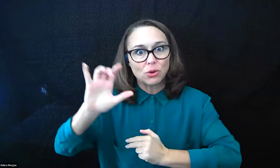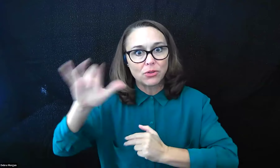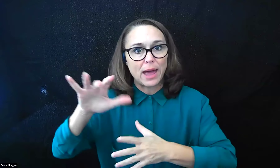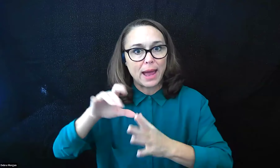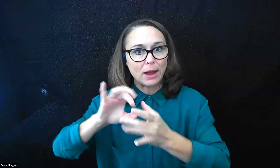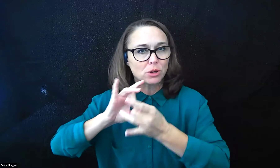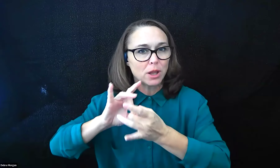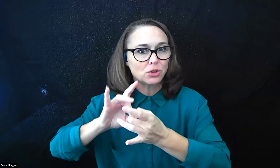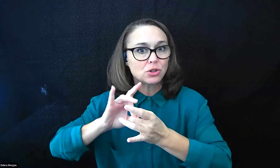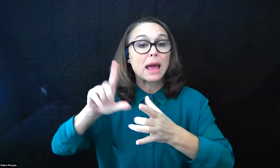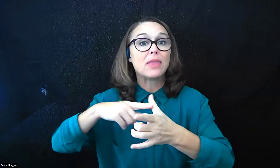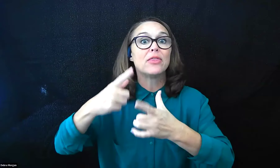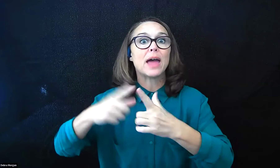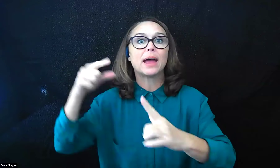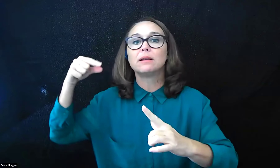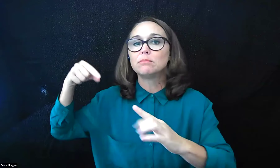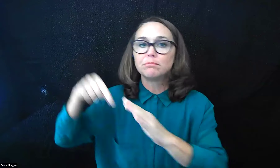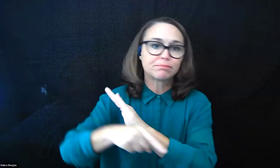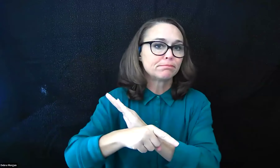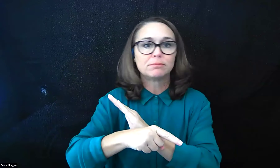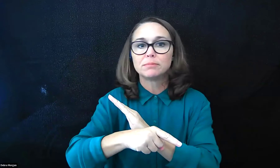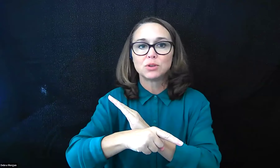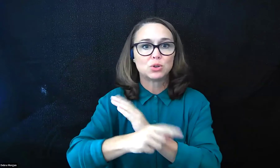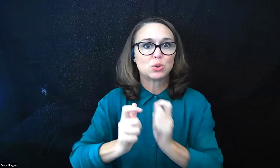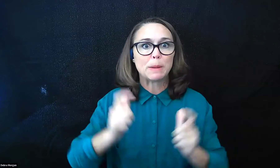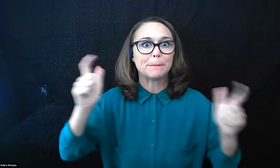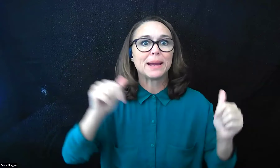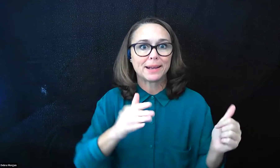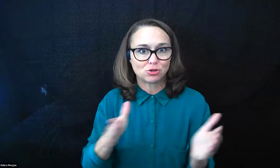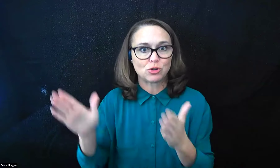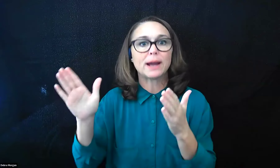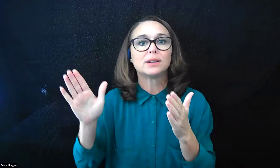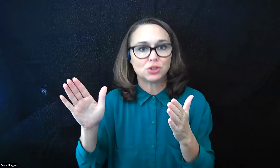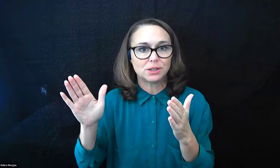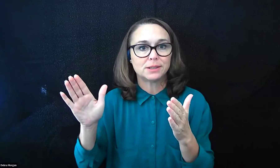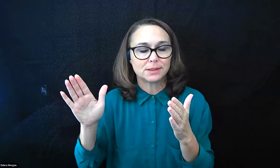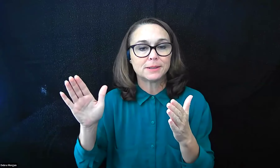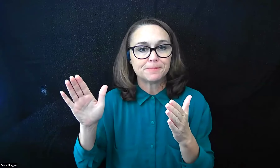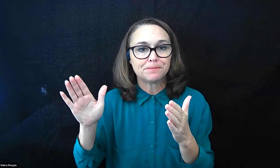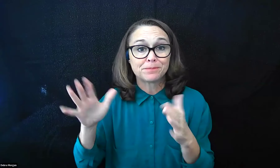of our major strategies and approaches with them. So really, just taking the time building